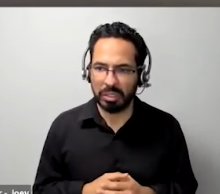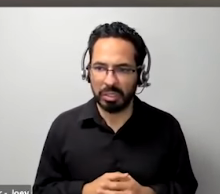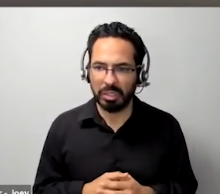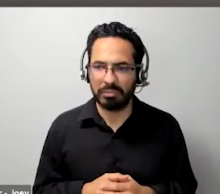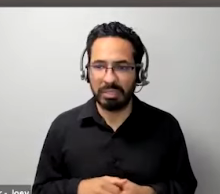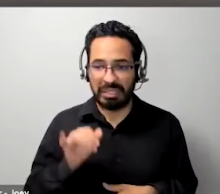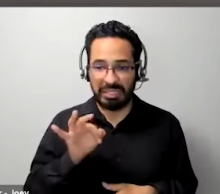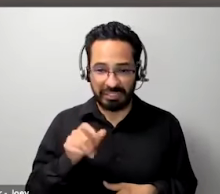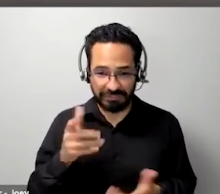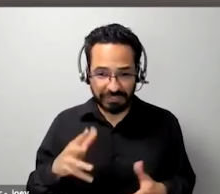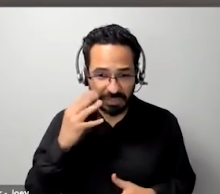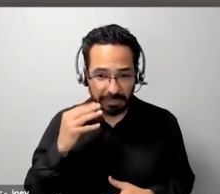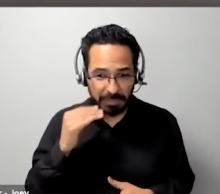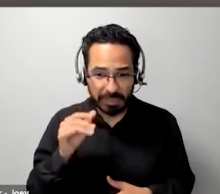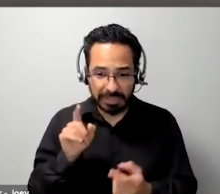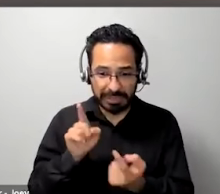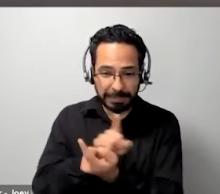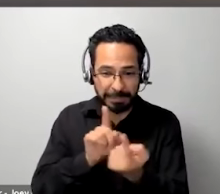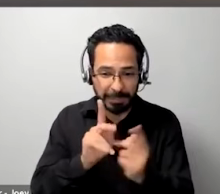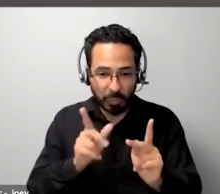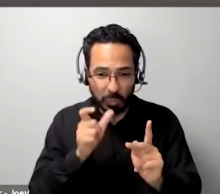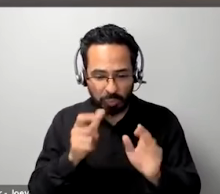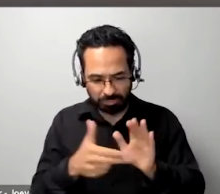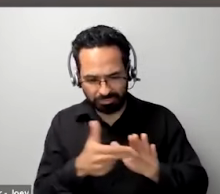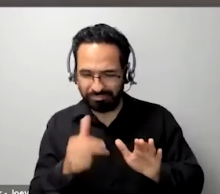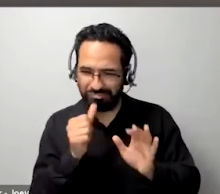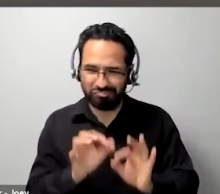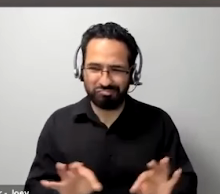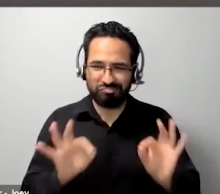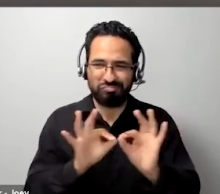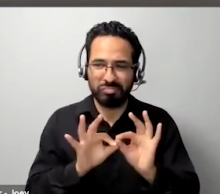And if yes, how have you approached that conversation?